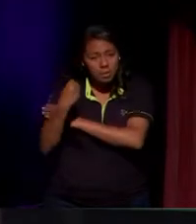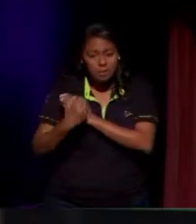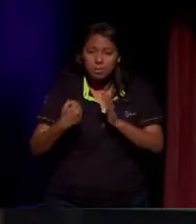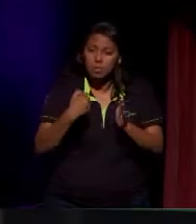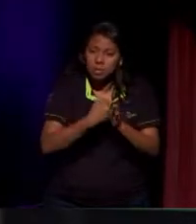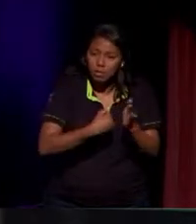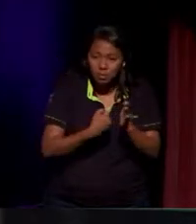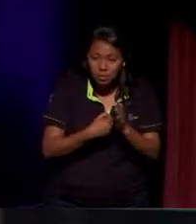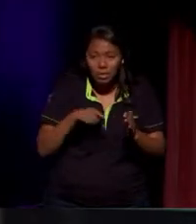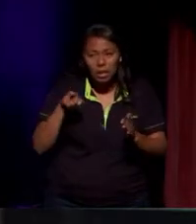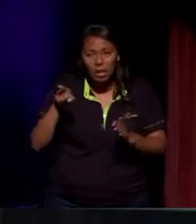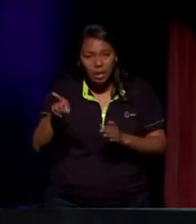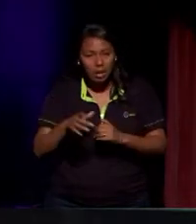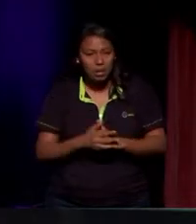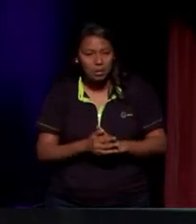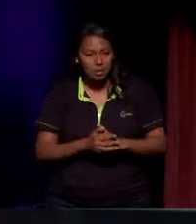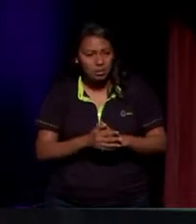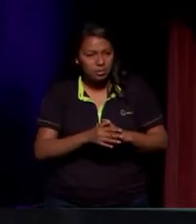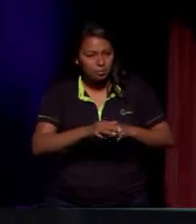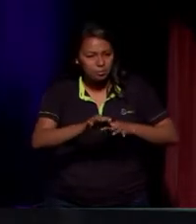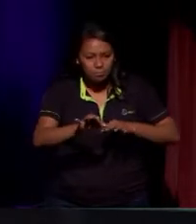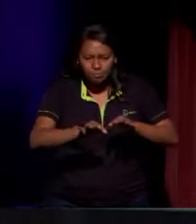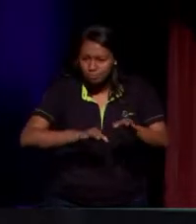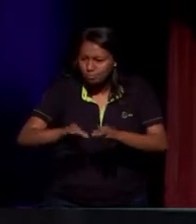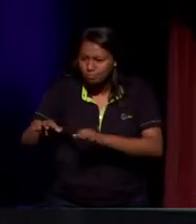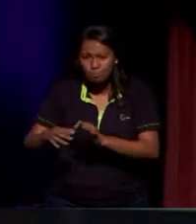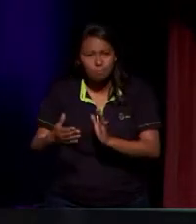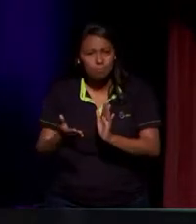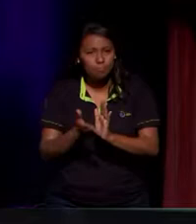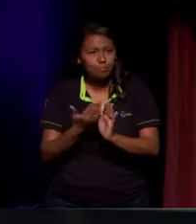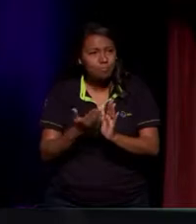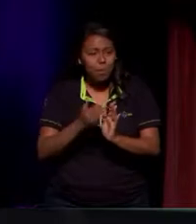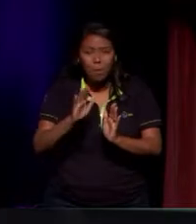and who have a work very little read. I think it would be…